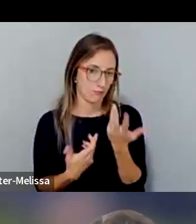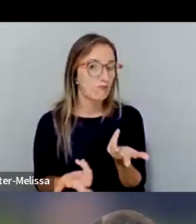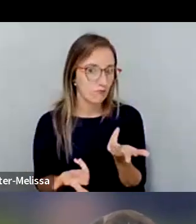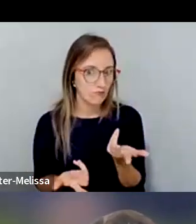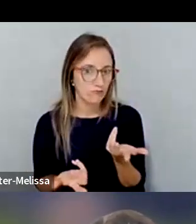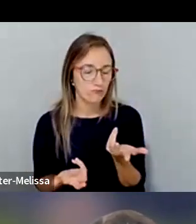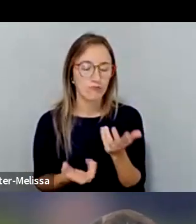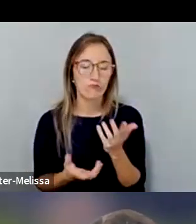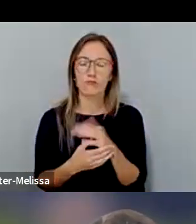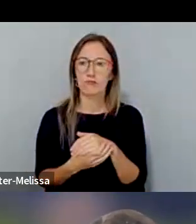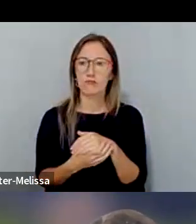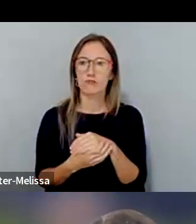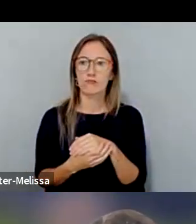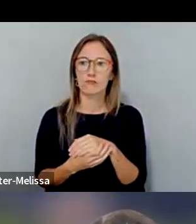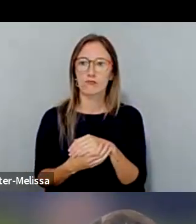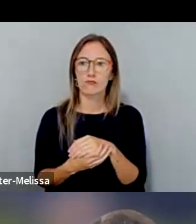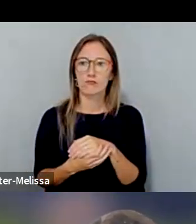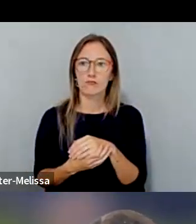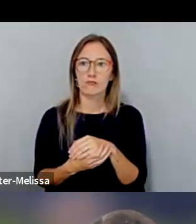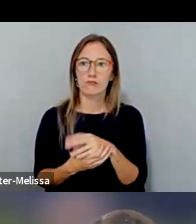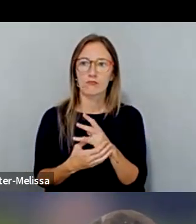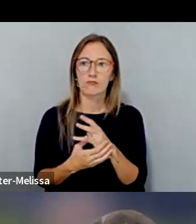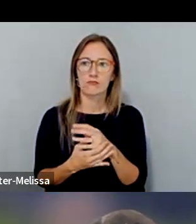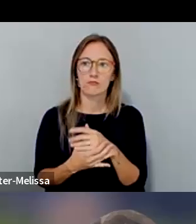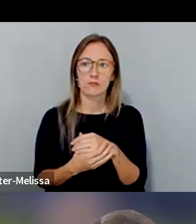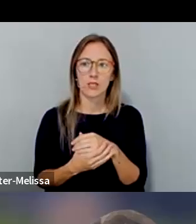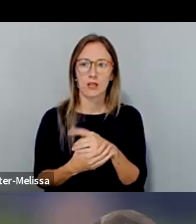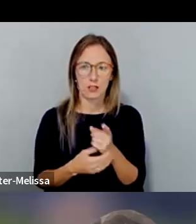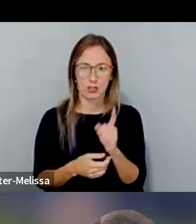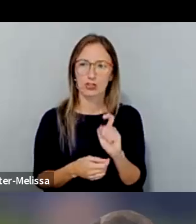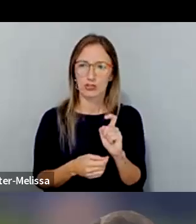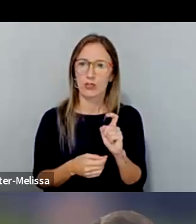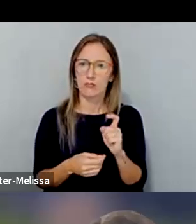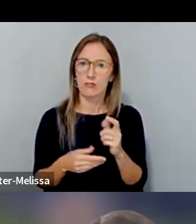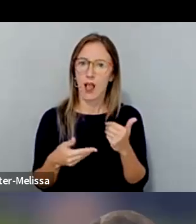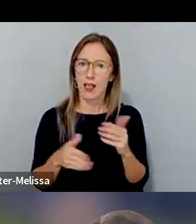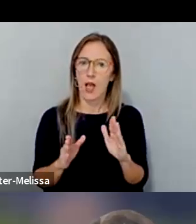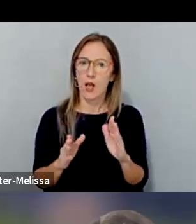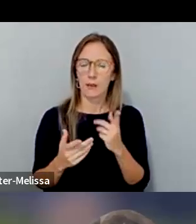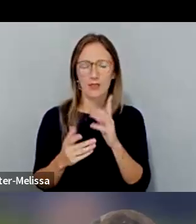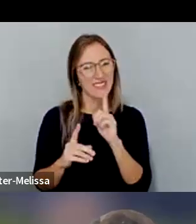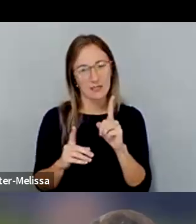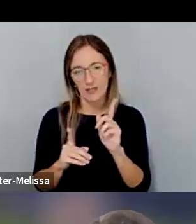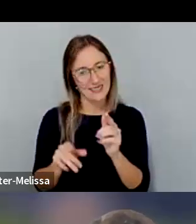The nitty-gritty of getting to the service dogs, would allow